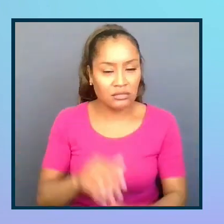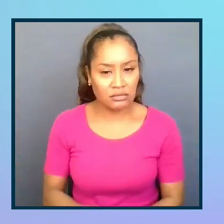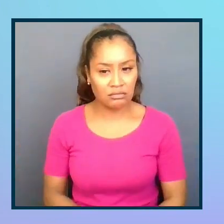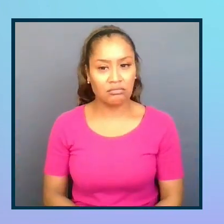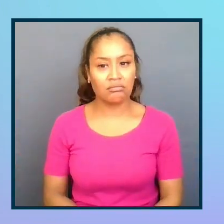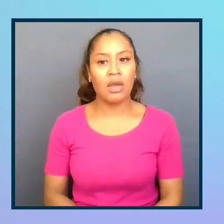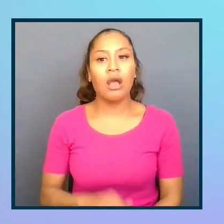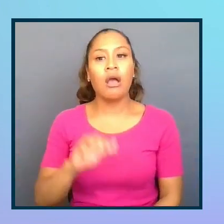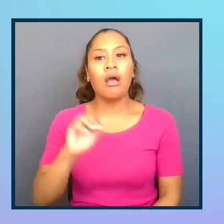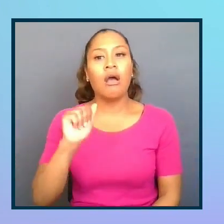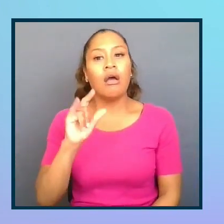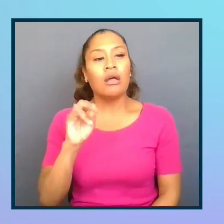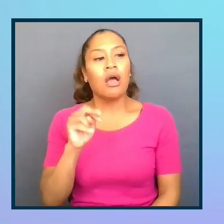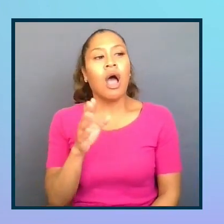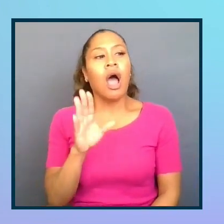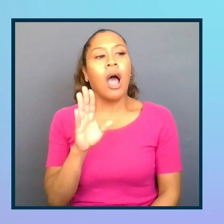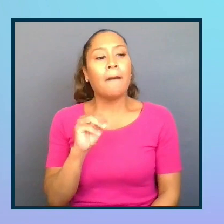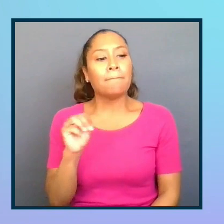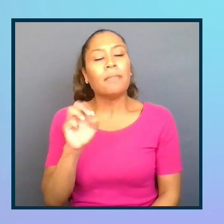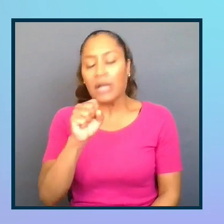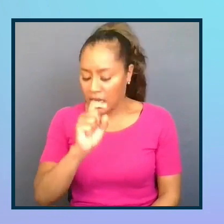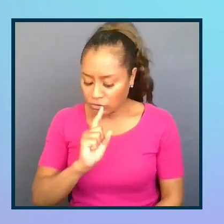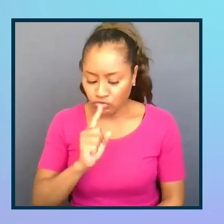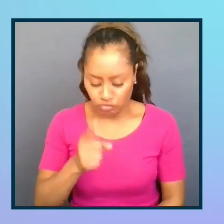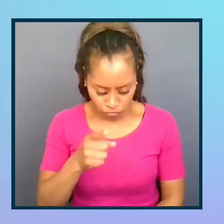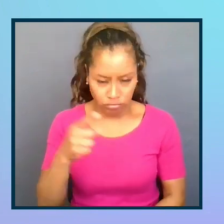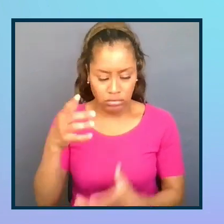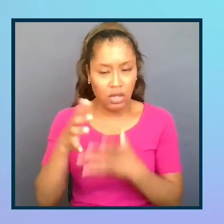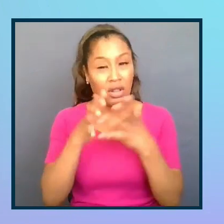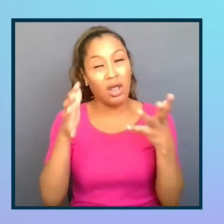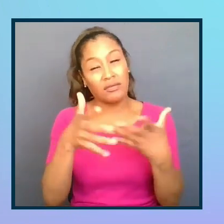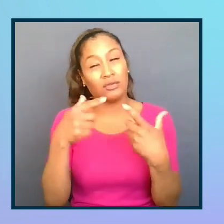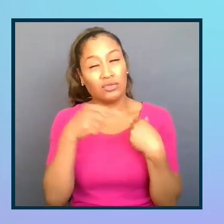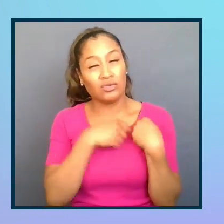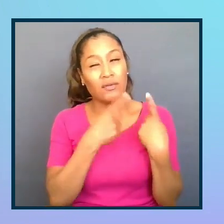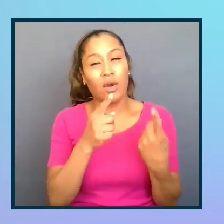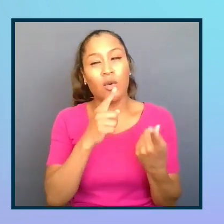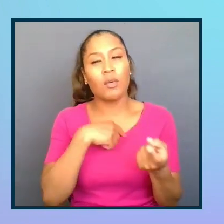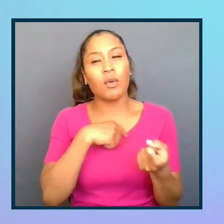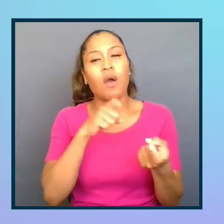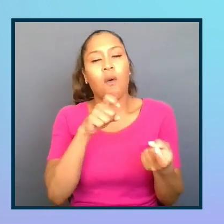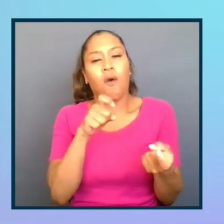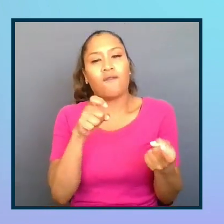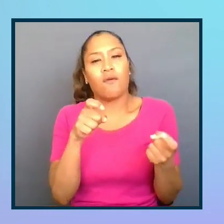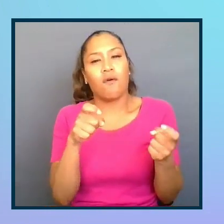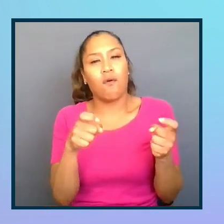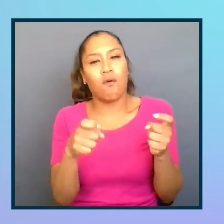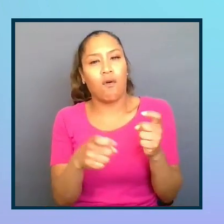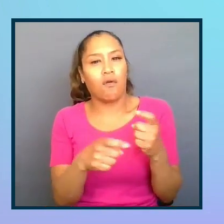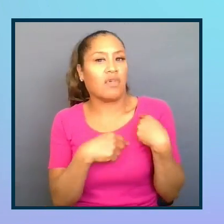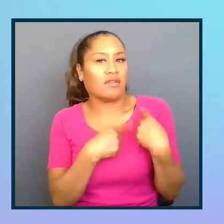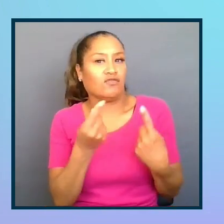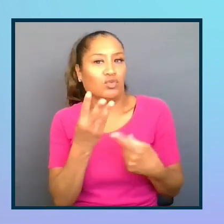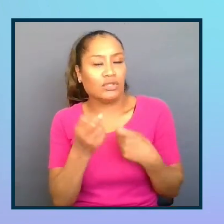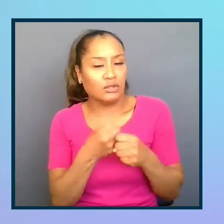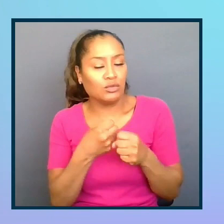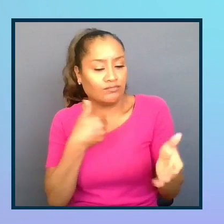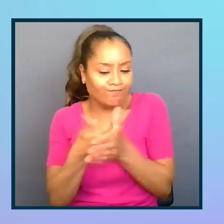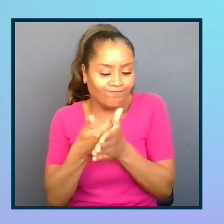Yeah, sure. A lot of it so far is, we've sort of evolved over the last few years and worked closely with the design team and individual designers